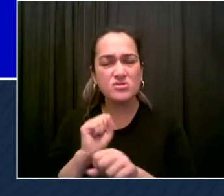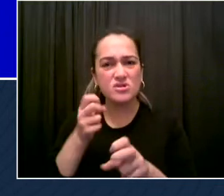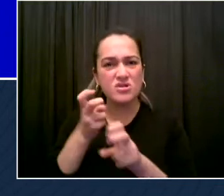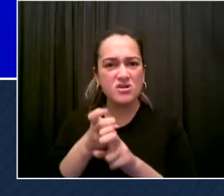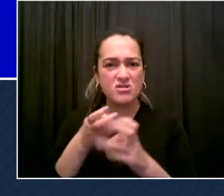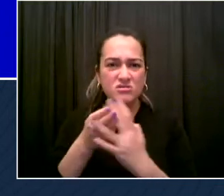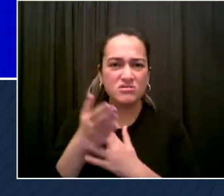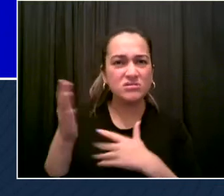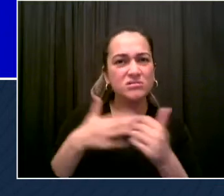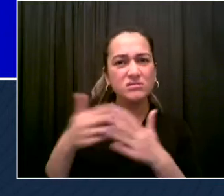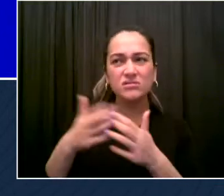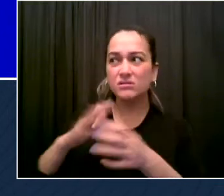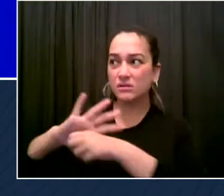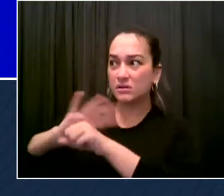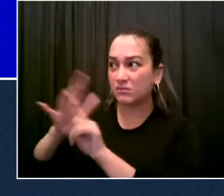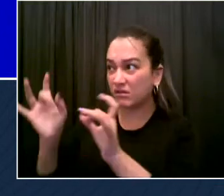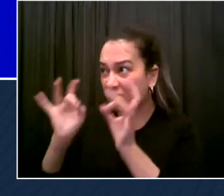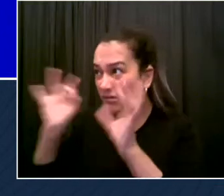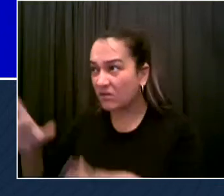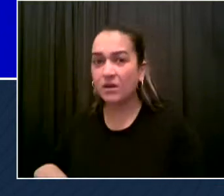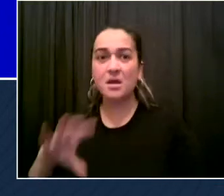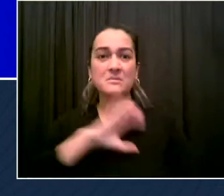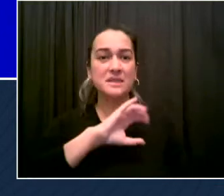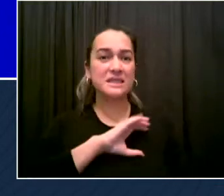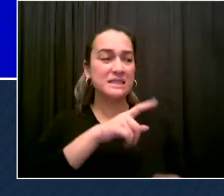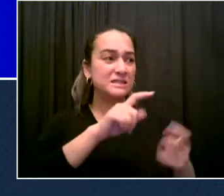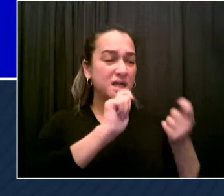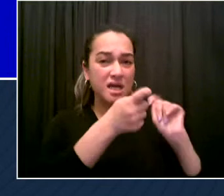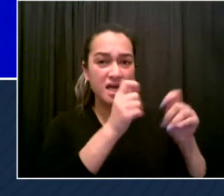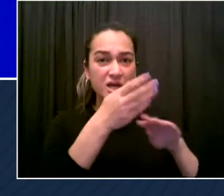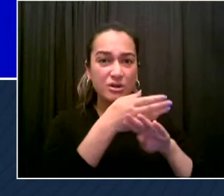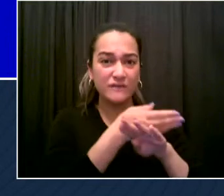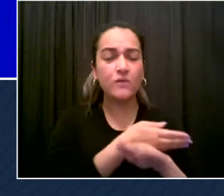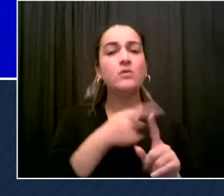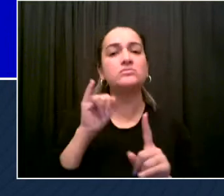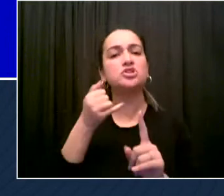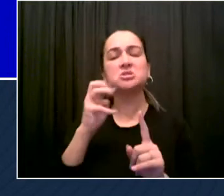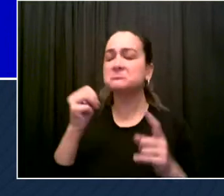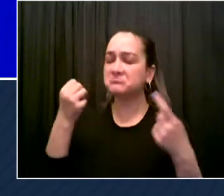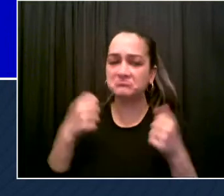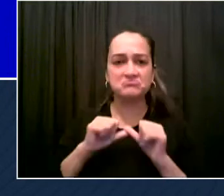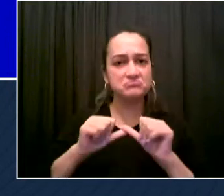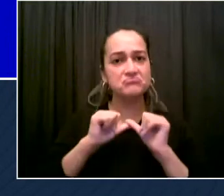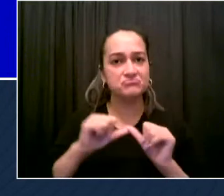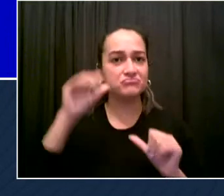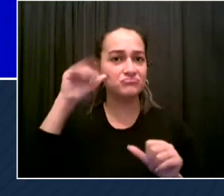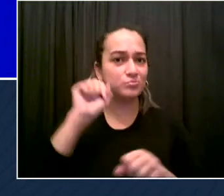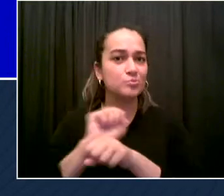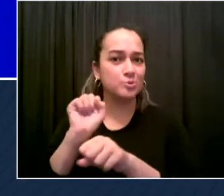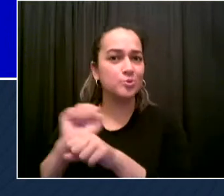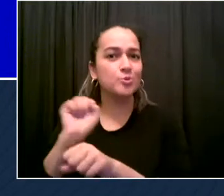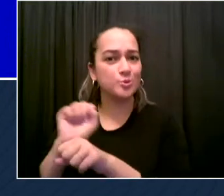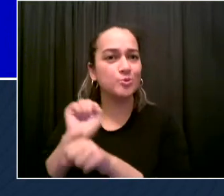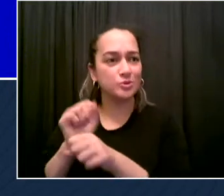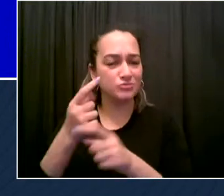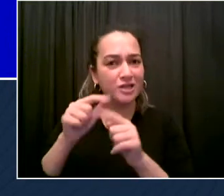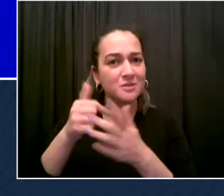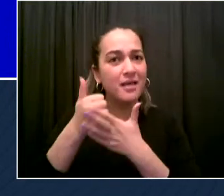PUTTING OUT IMPORTANT REPORT THE END OF LAST YEAR ON DIADNATIOL REFORMS WE HAVE TO MAKE WHICH ARE BEING IMPLEMENTED RIGHT NOW. I JUST WANT TO EXPRESS MY THANKS TO JIM JOHNSON FOR A